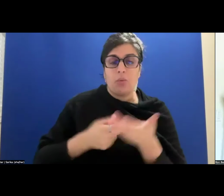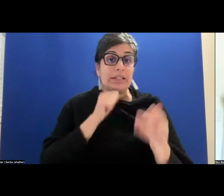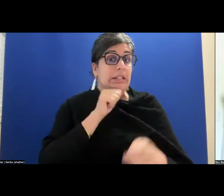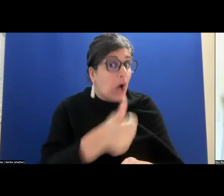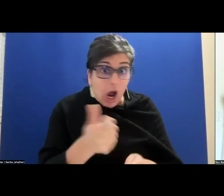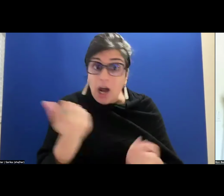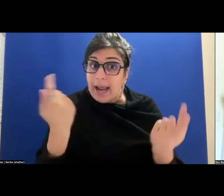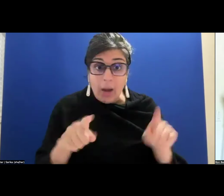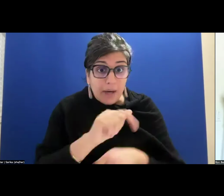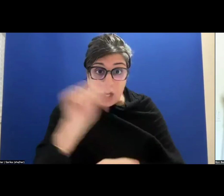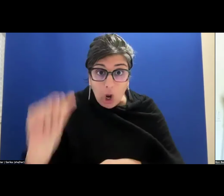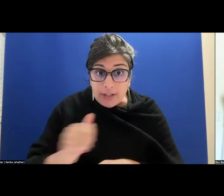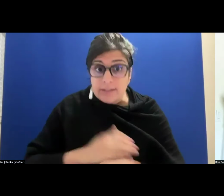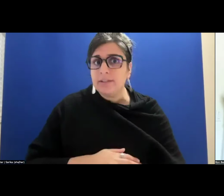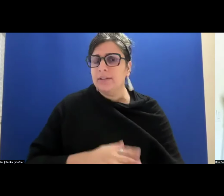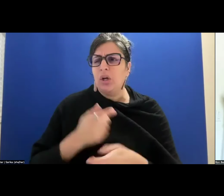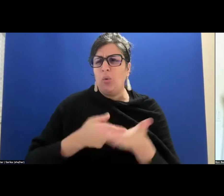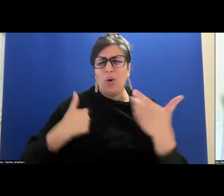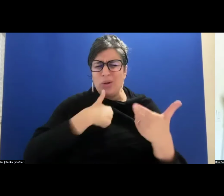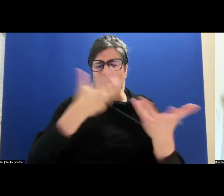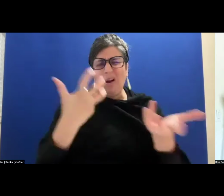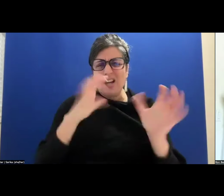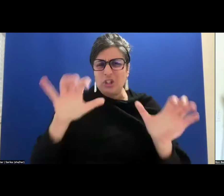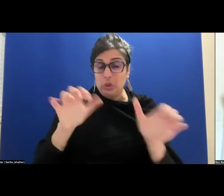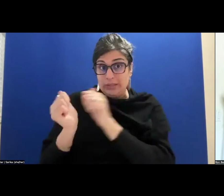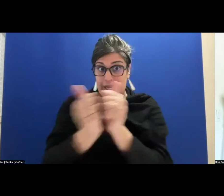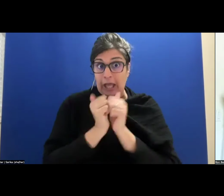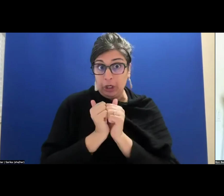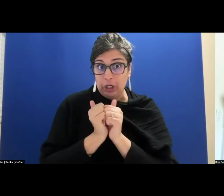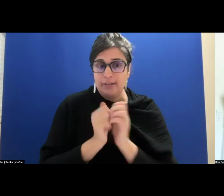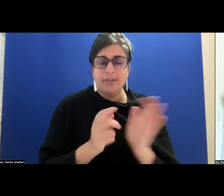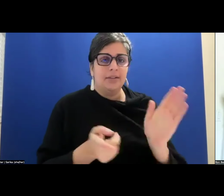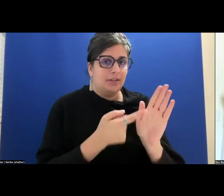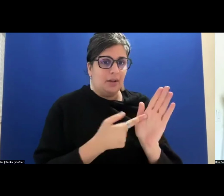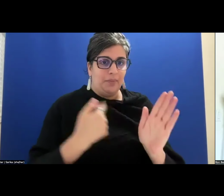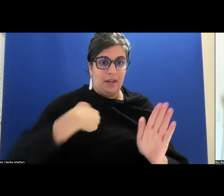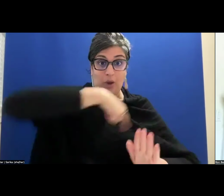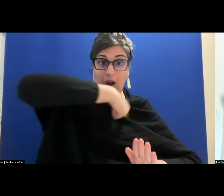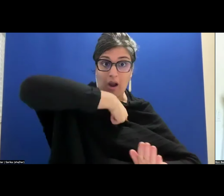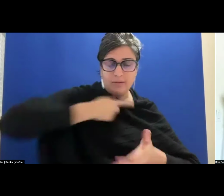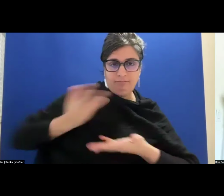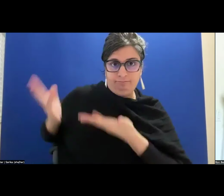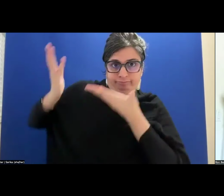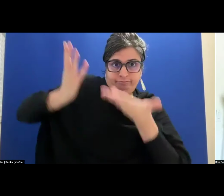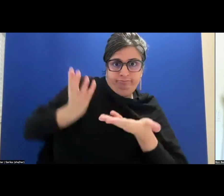What would we like to, to do together? And sometimes that was us bringing an artist or a project to the table.